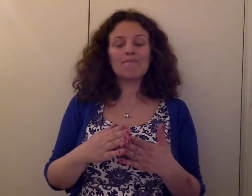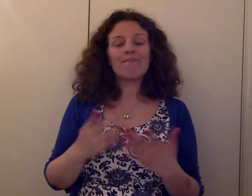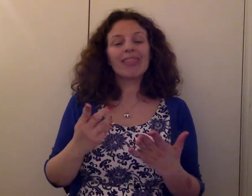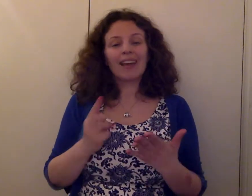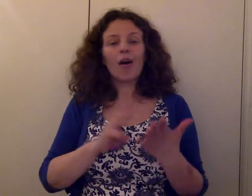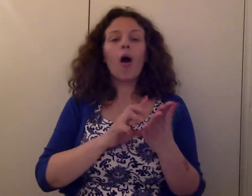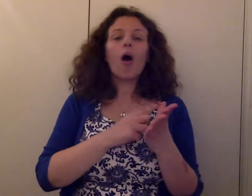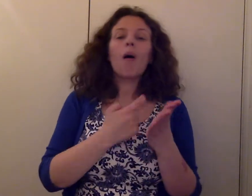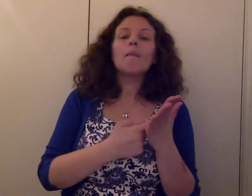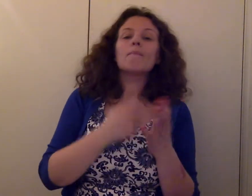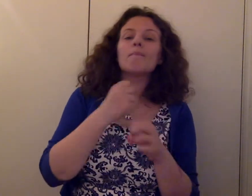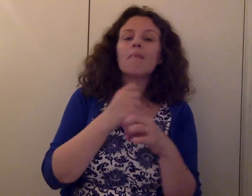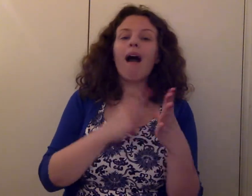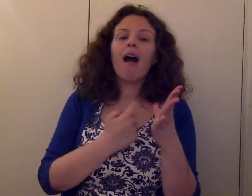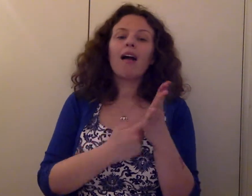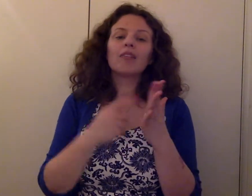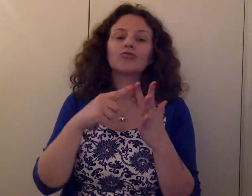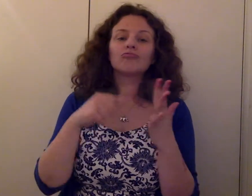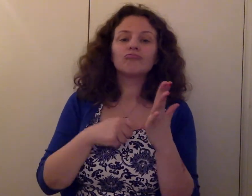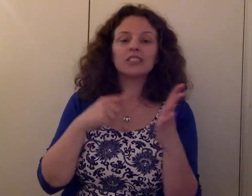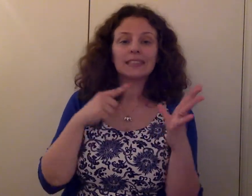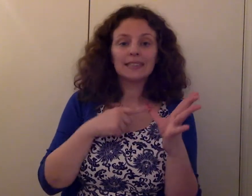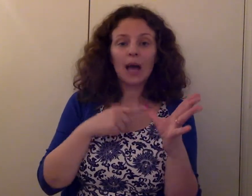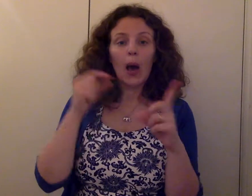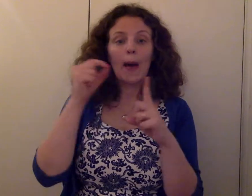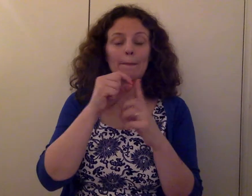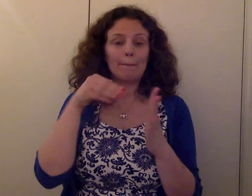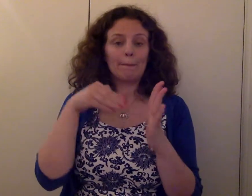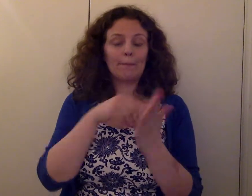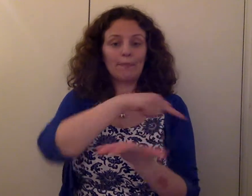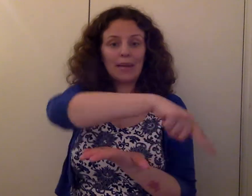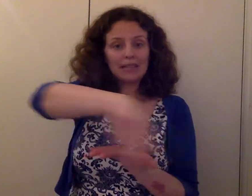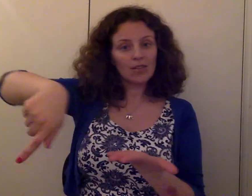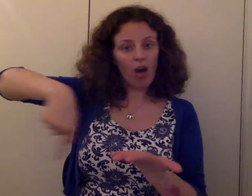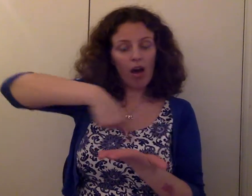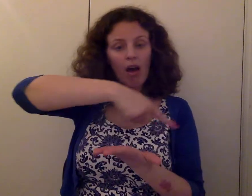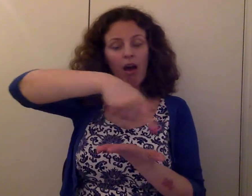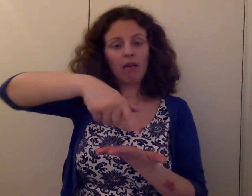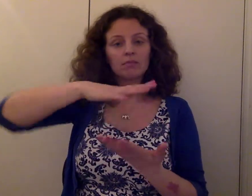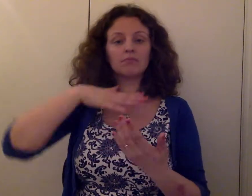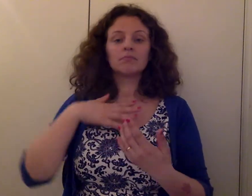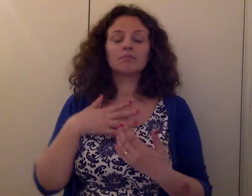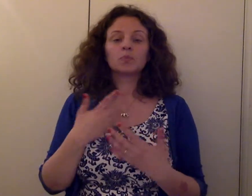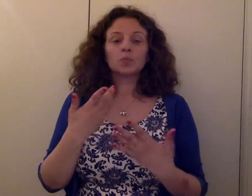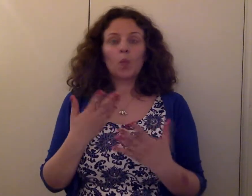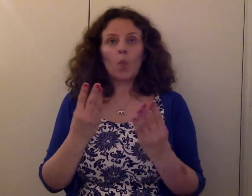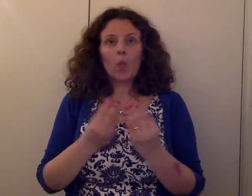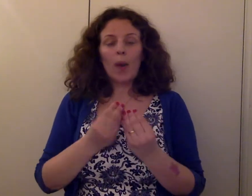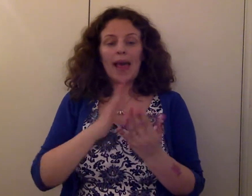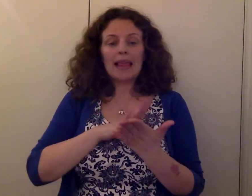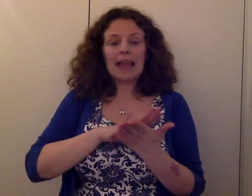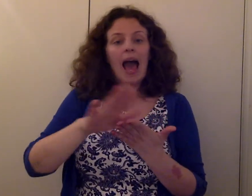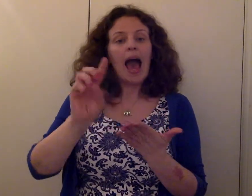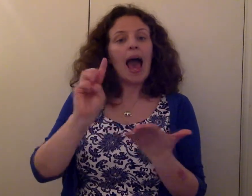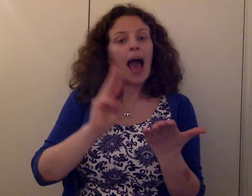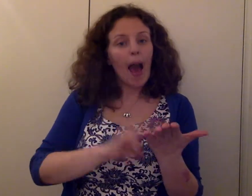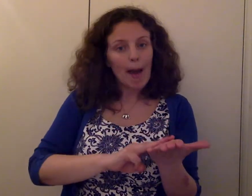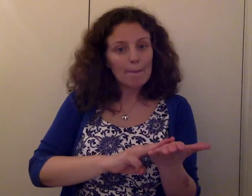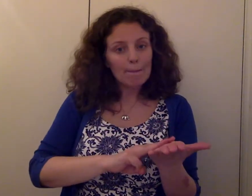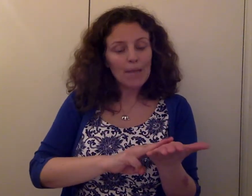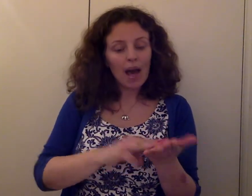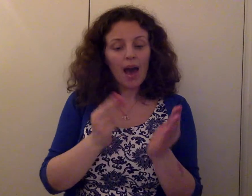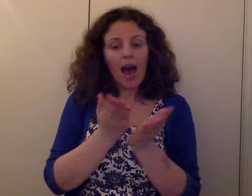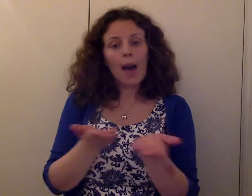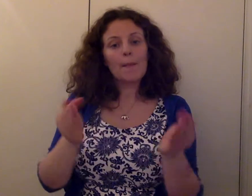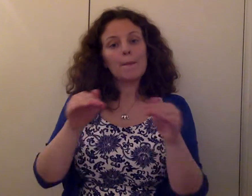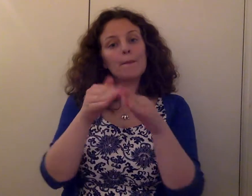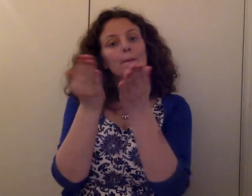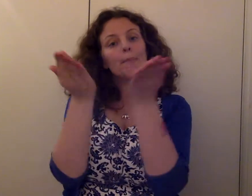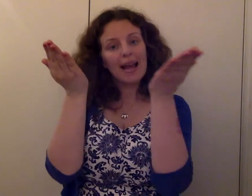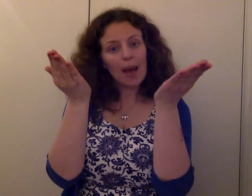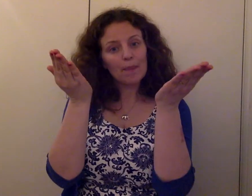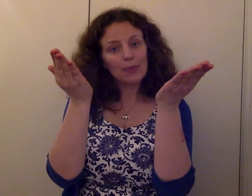Margarita pizza with ham and pineapple.